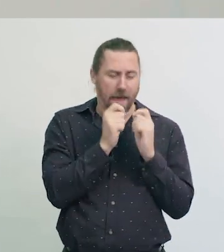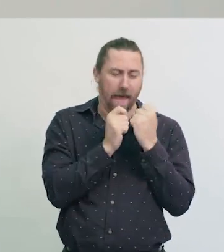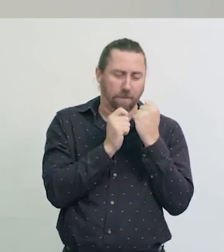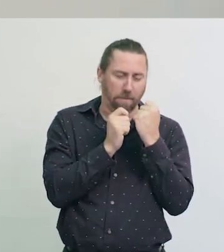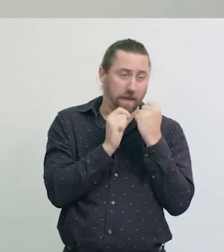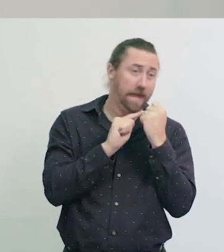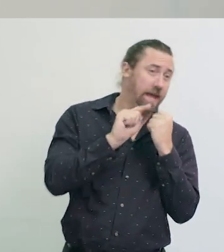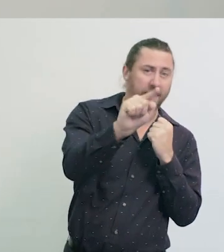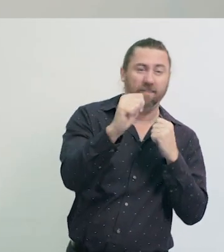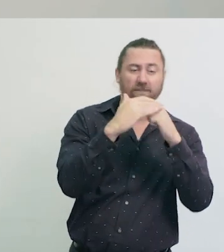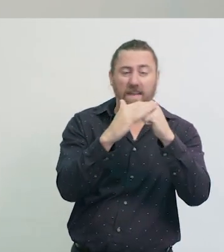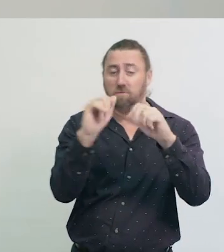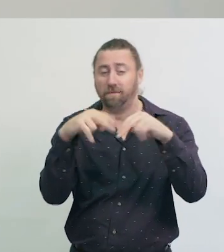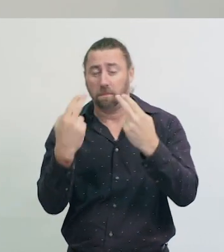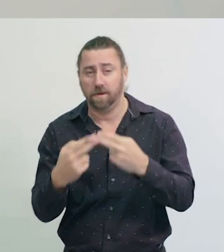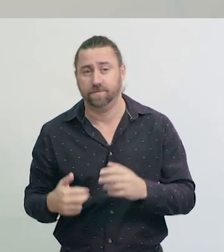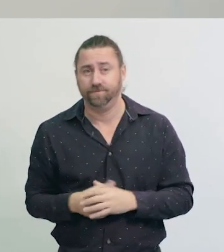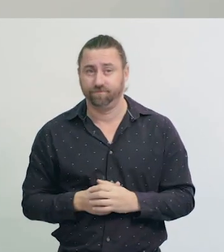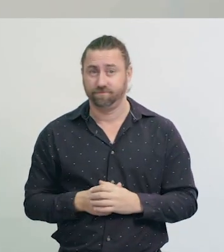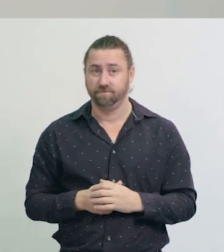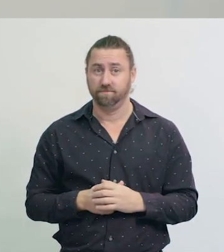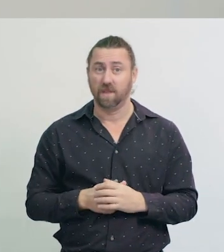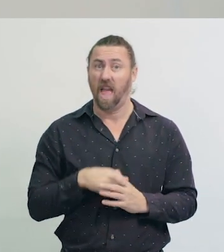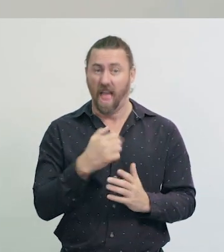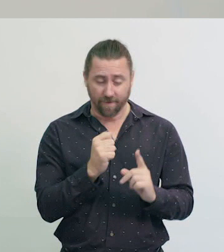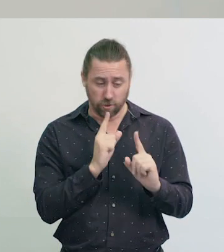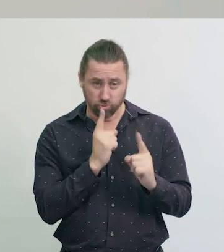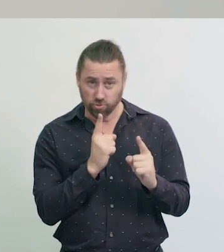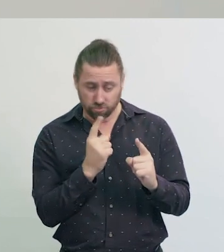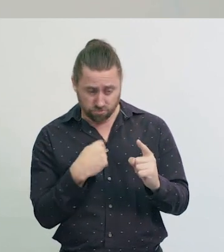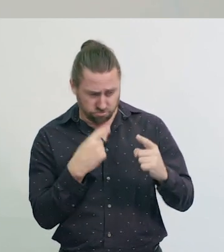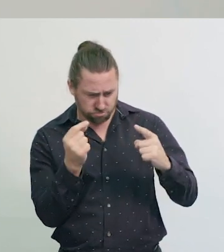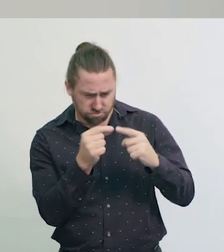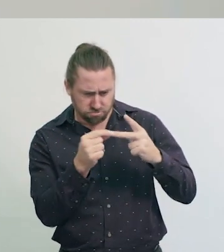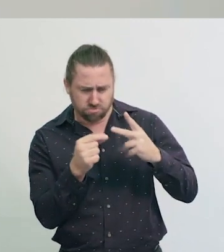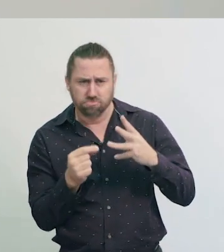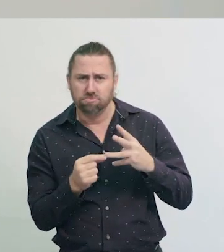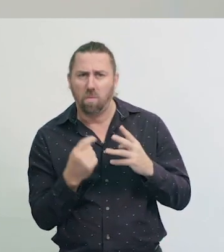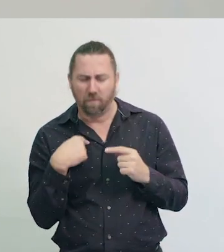Today's versions even provide directions for us to follow, as we drive from one location to another,